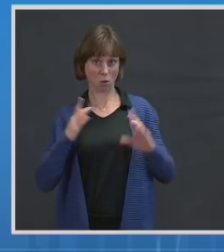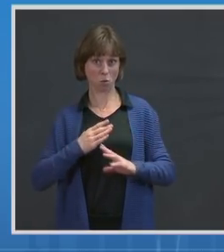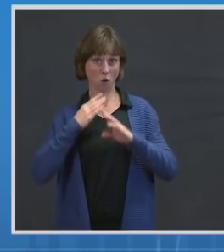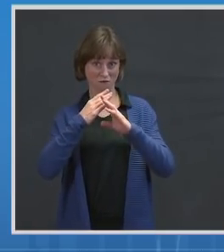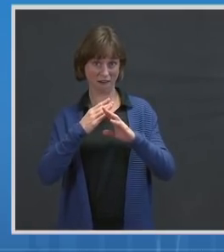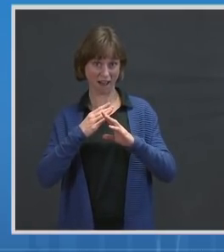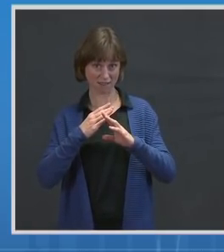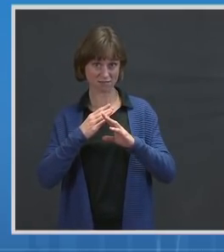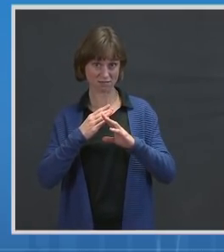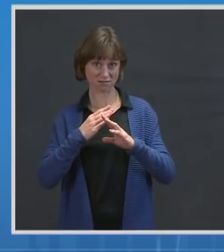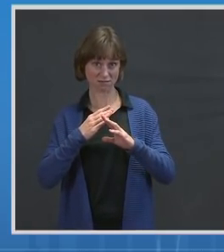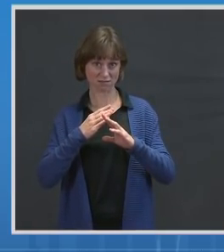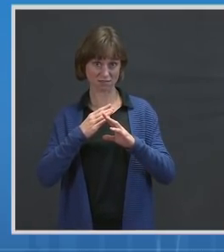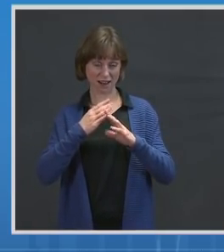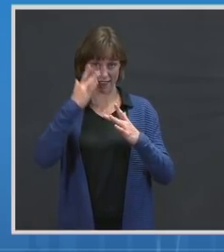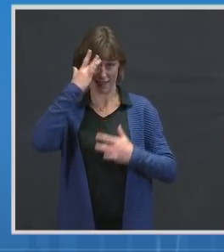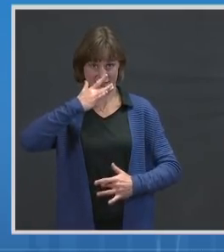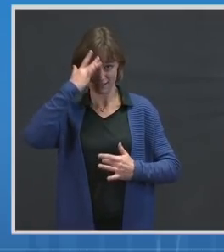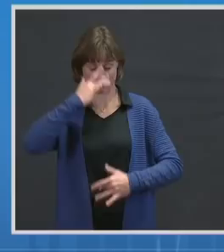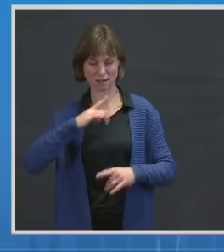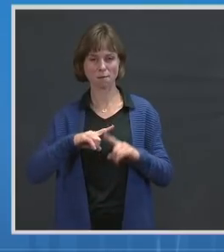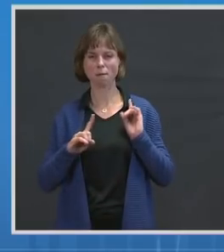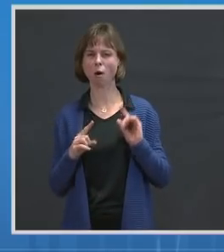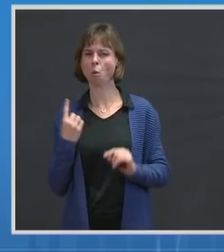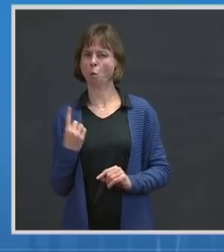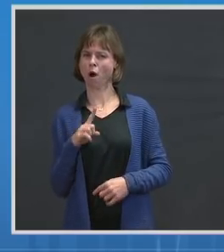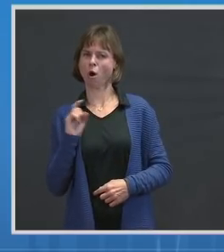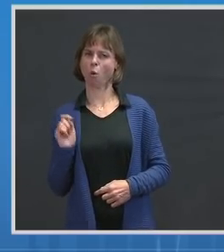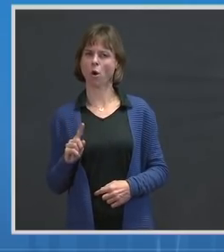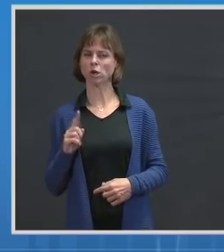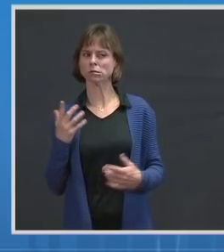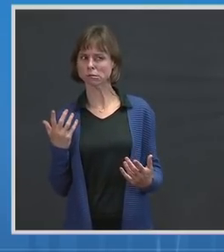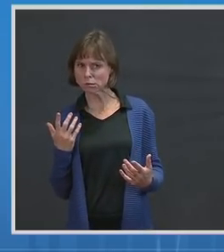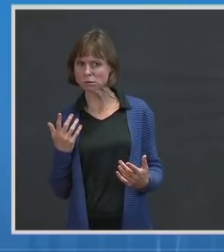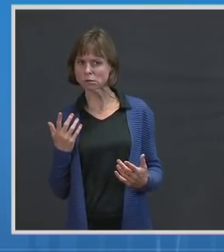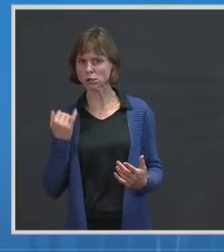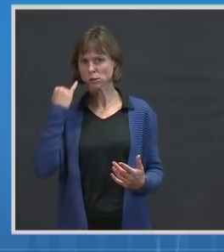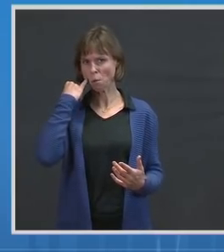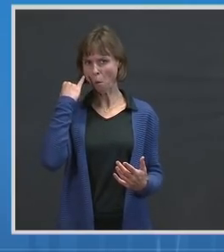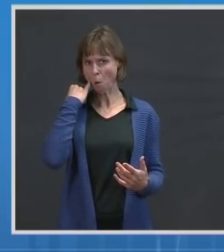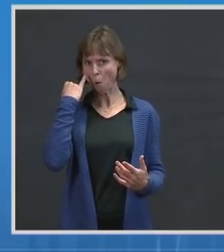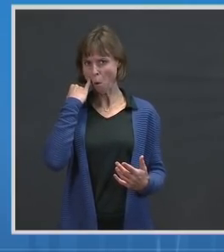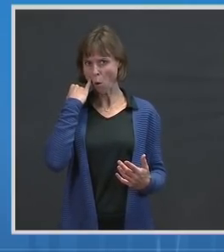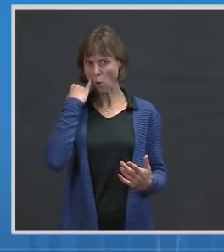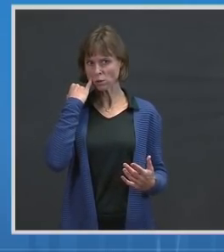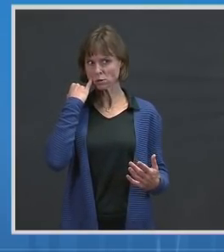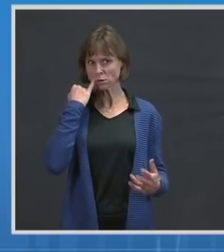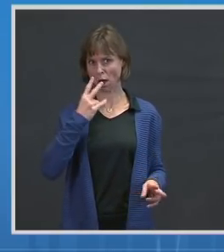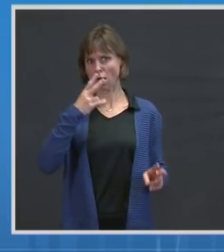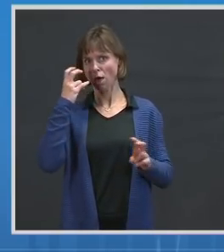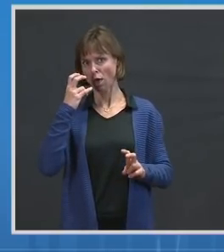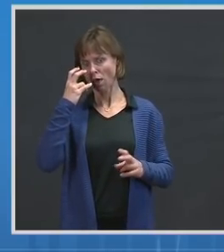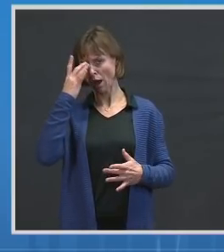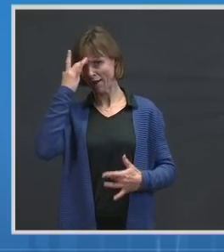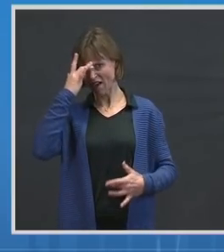but the looming question is: If a person gets infected, despite the fact that they've been vaccinated --